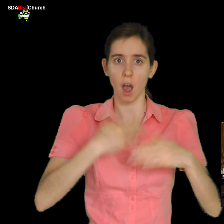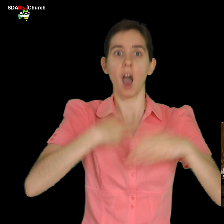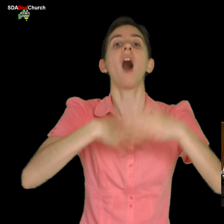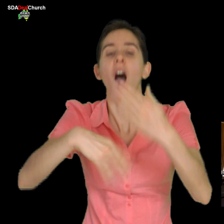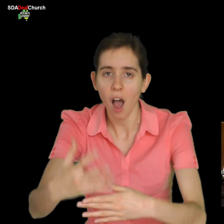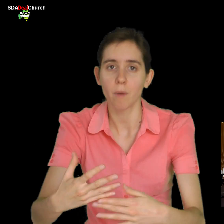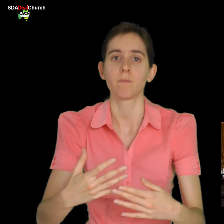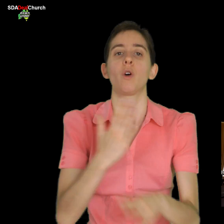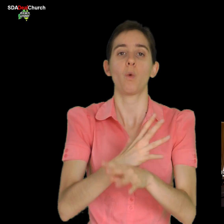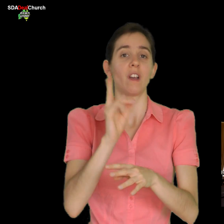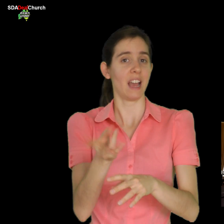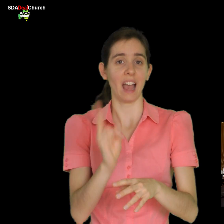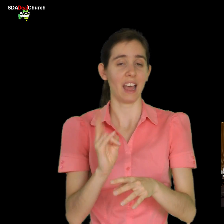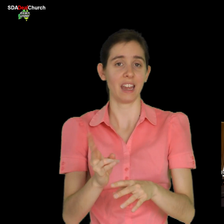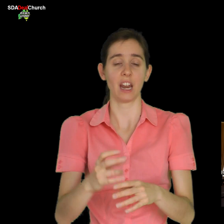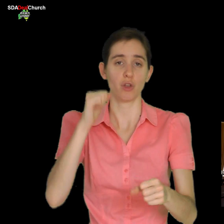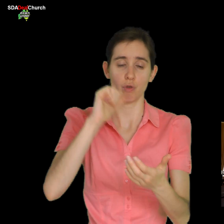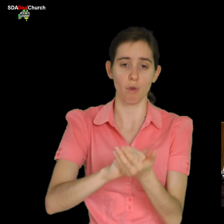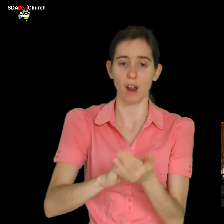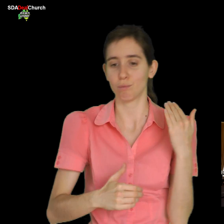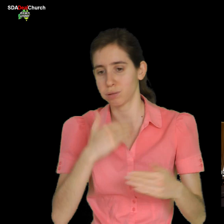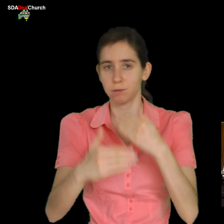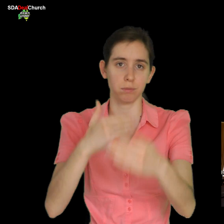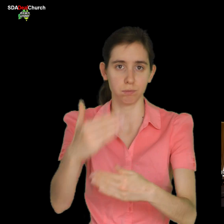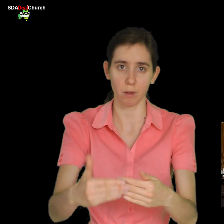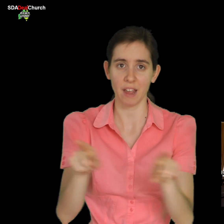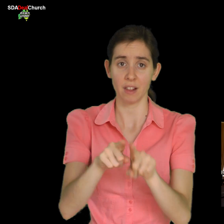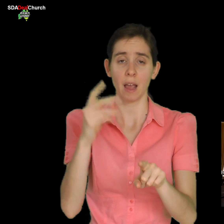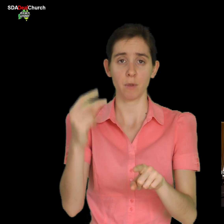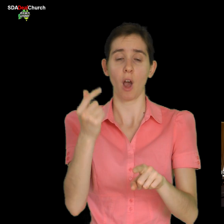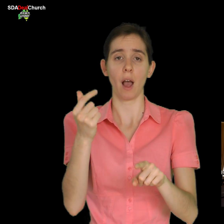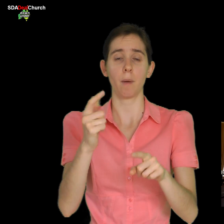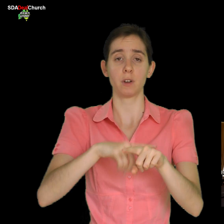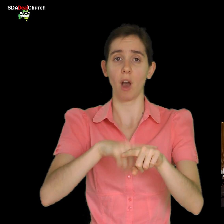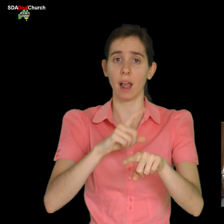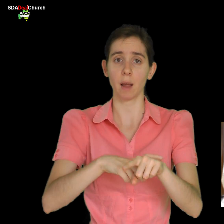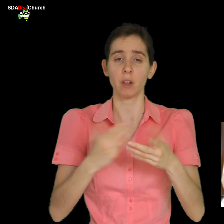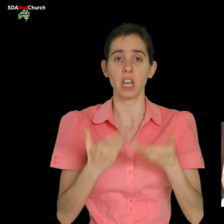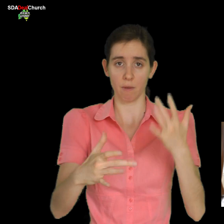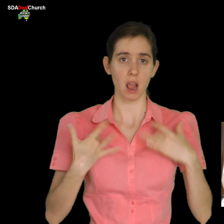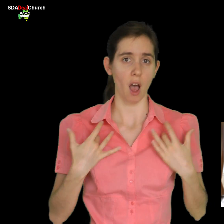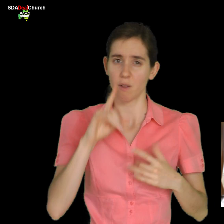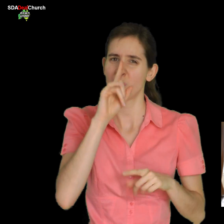same time, in just the right state of disequilibrium so that we have life. When